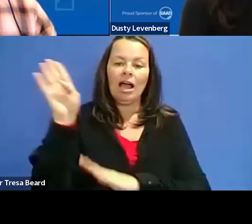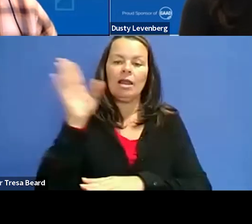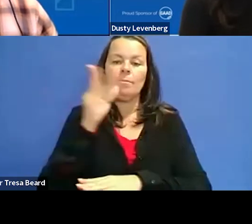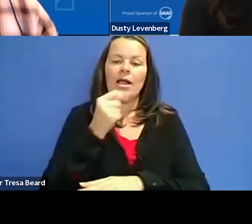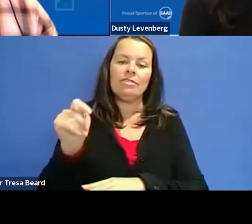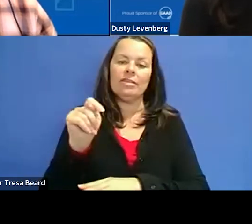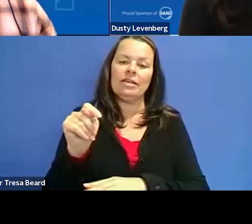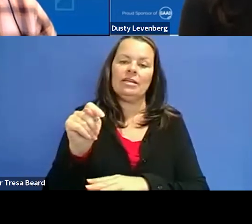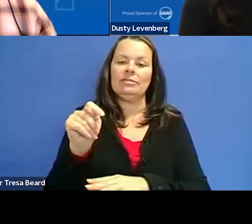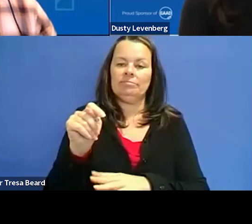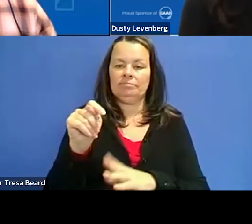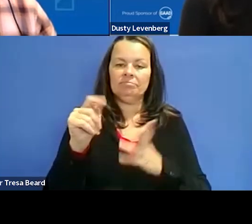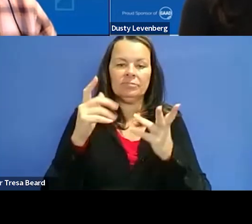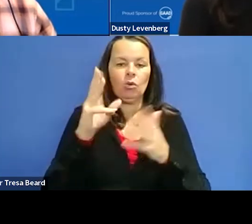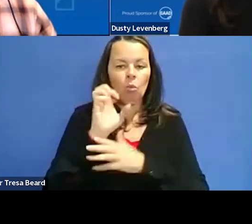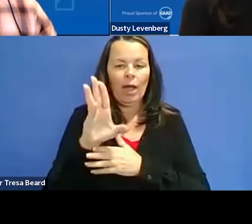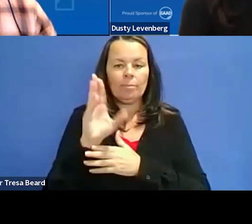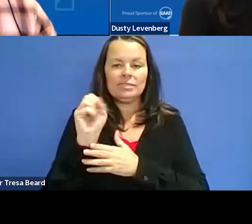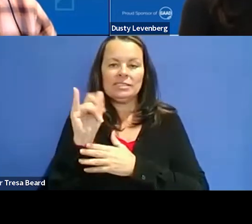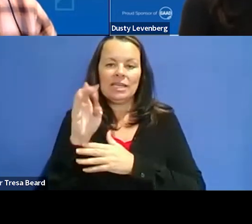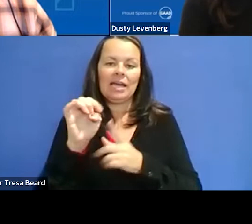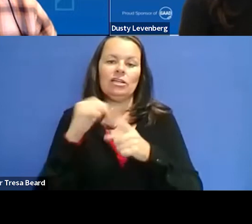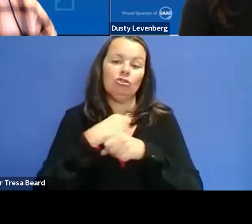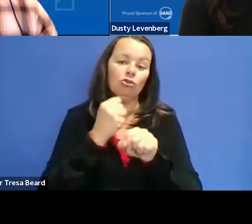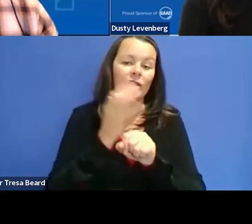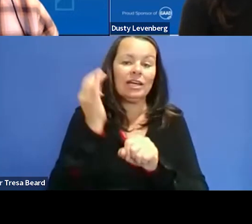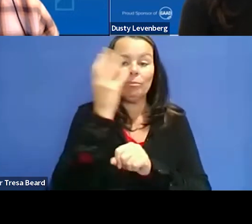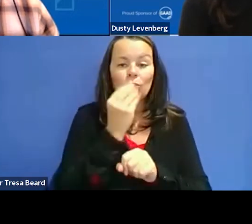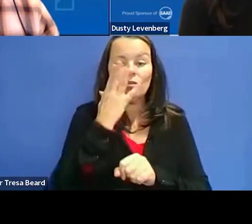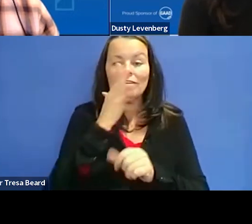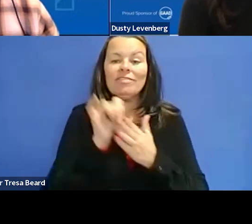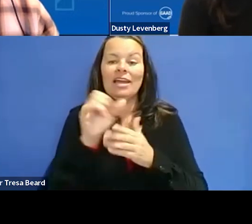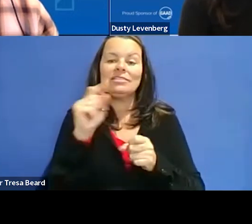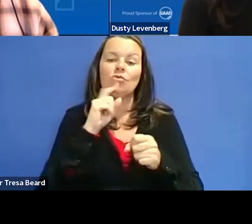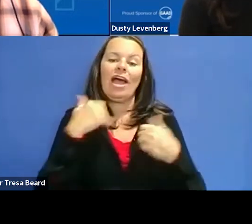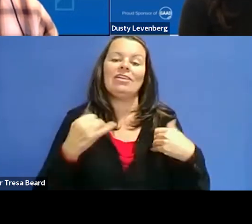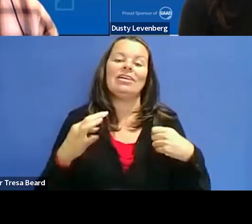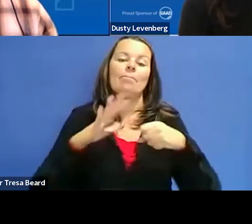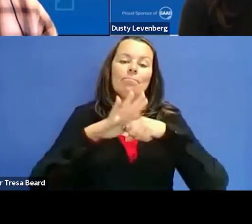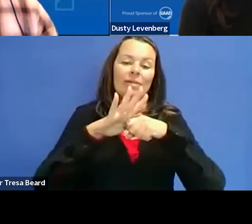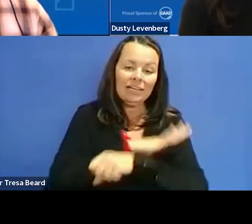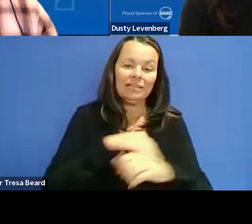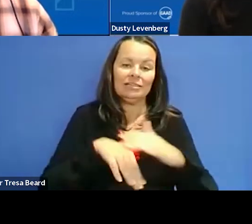Other -- without alt text, a video without captions, an image with